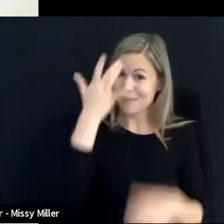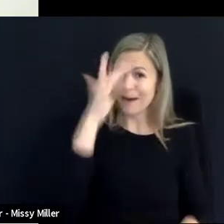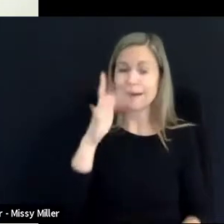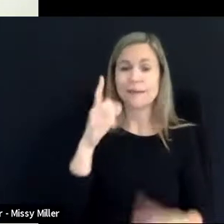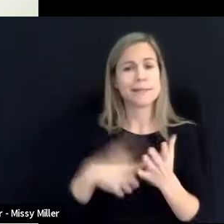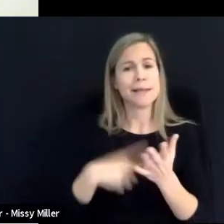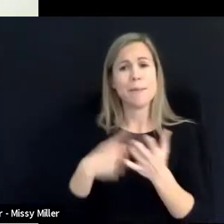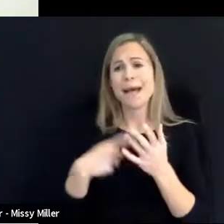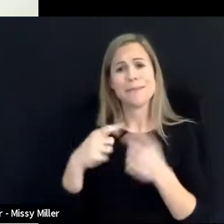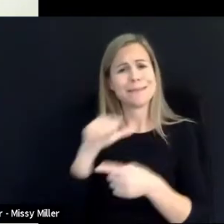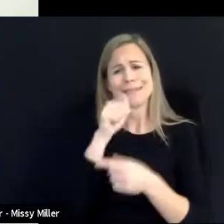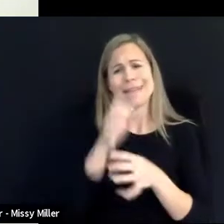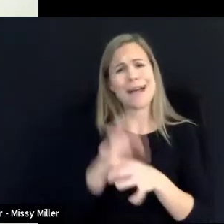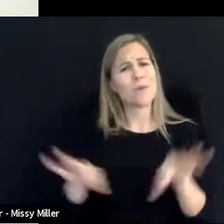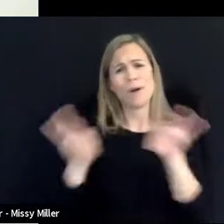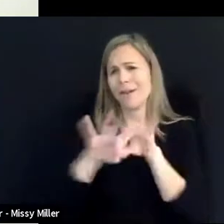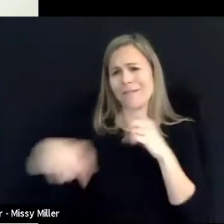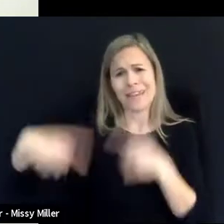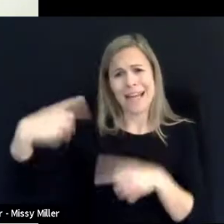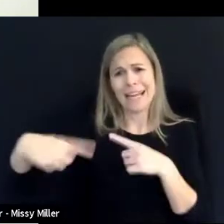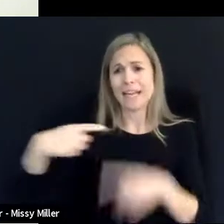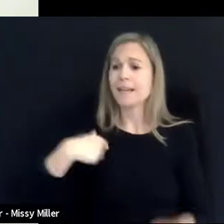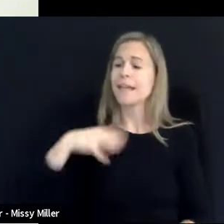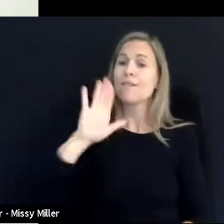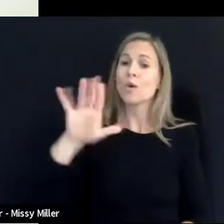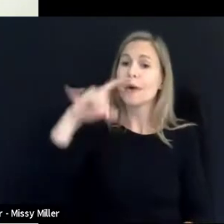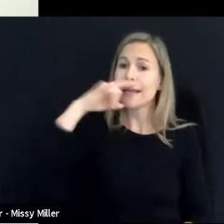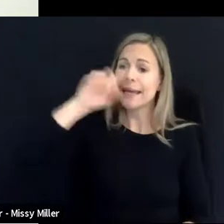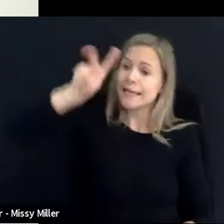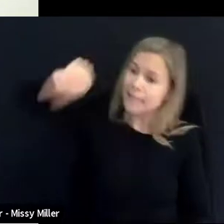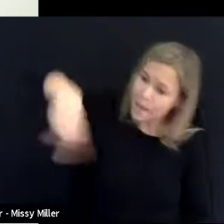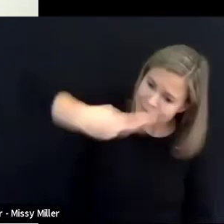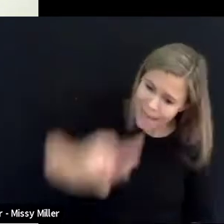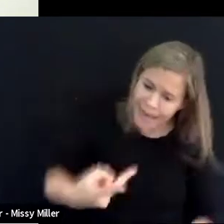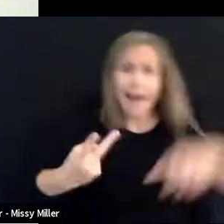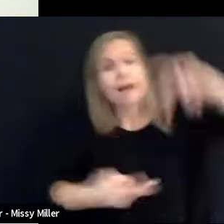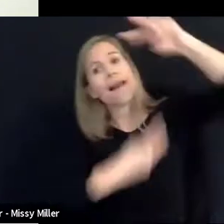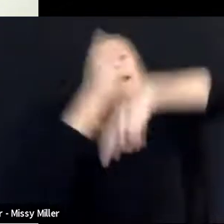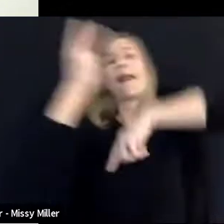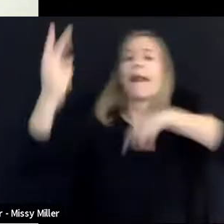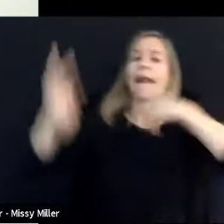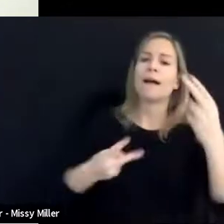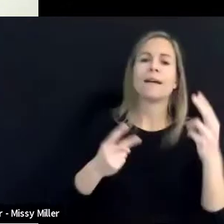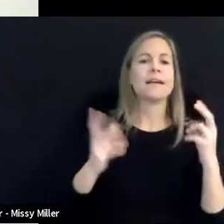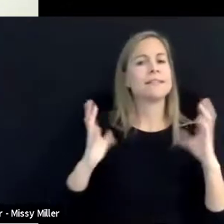Kids hanging upside down, not worth fighting over. I don't know why you'd want to anyway.